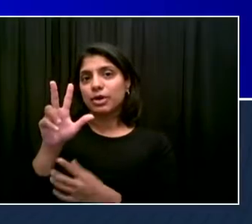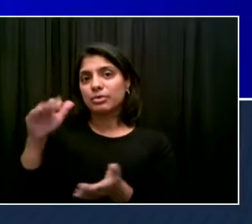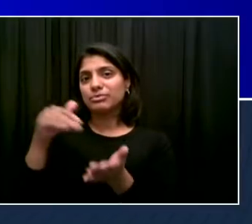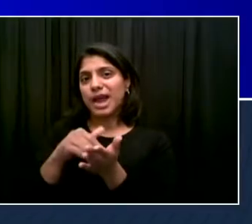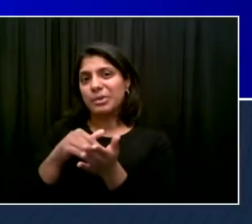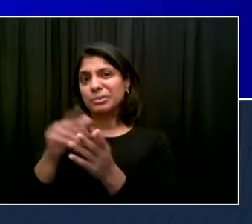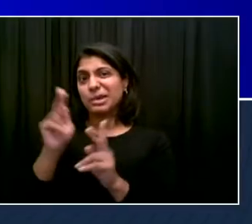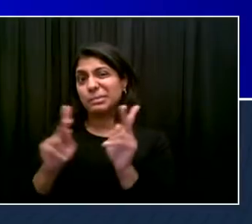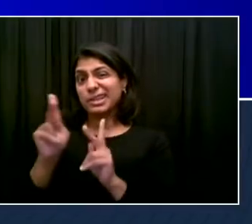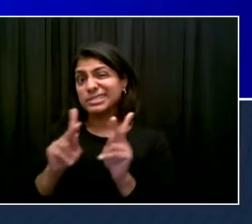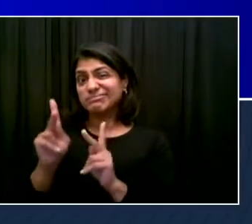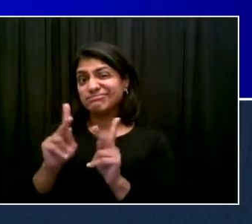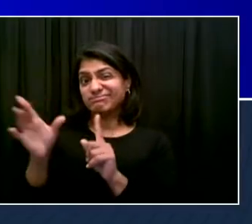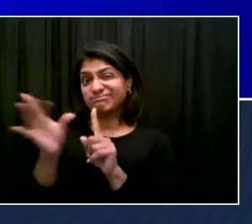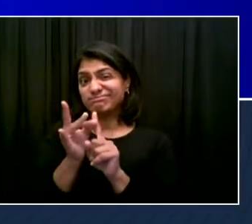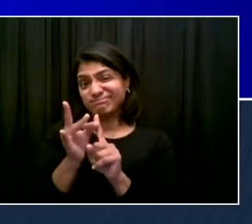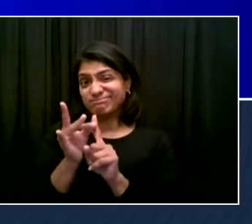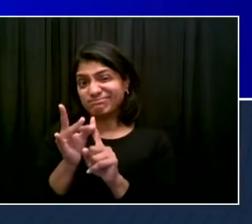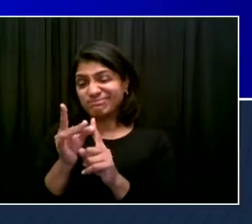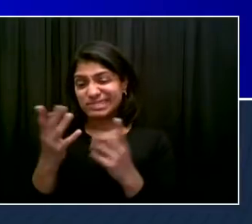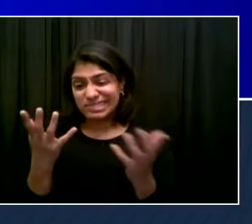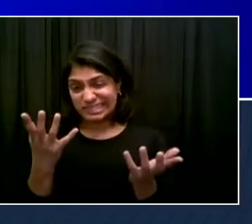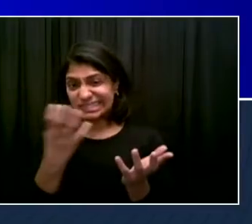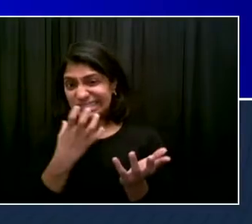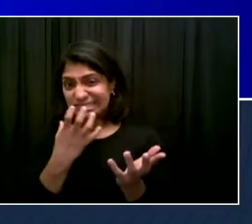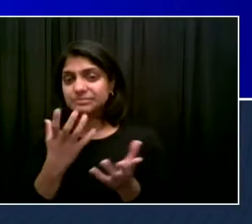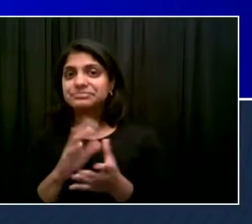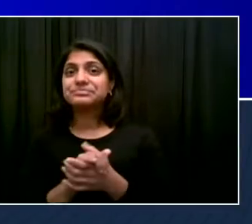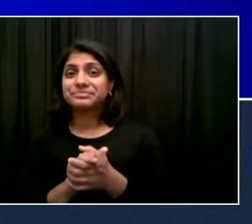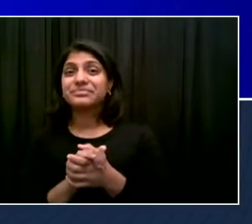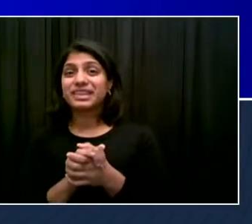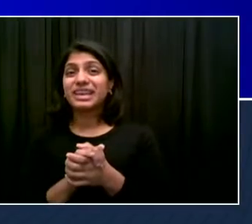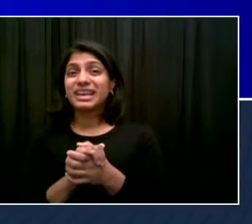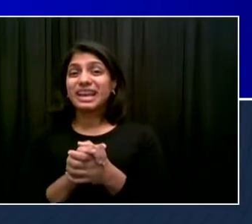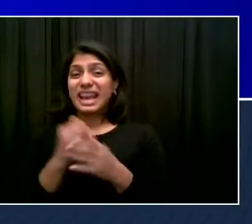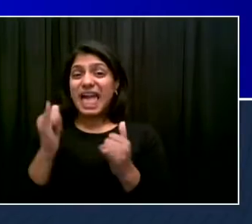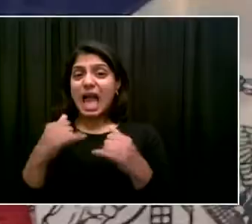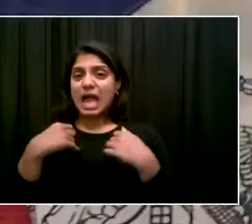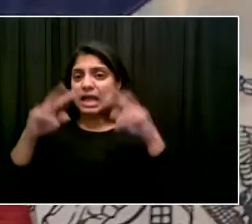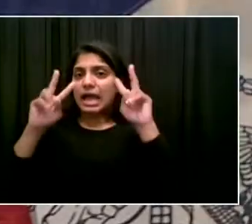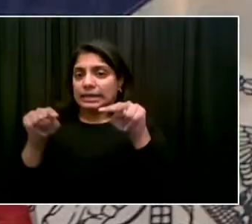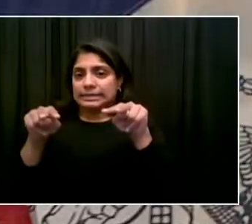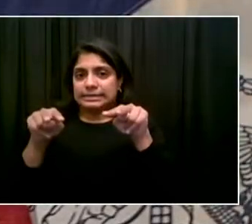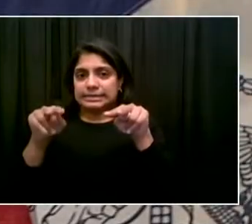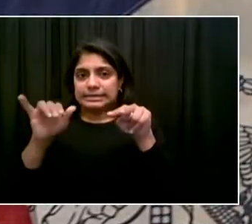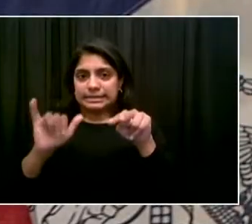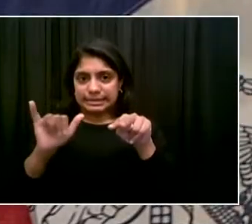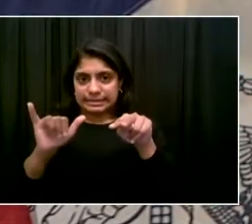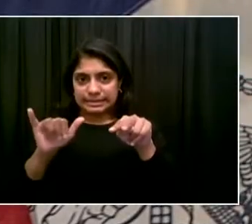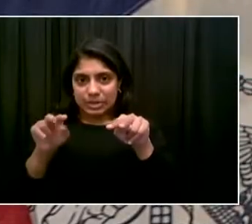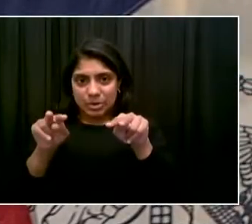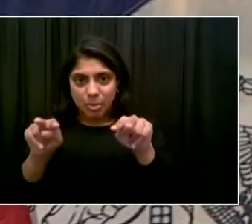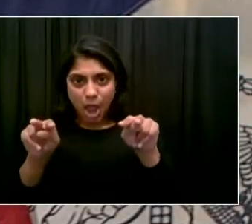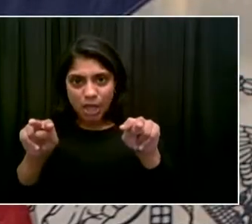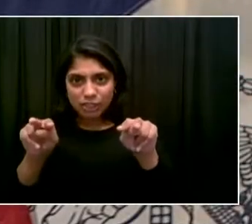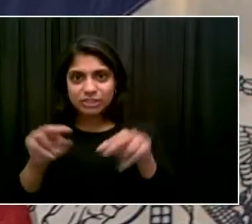NUMBER THREE, NEW REPORTED CASES ON A SEVEN DAY AVERAGE, 3103 CASES. THAT IS A WAKE- P UCALL RIGHT THERE, THIS IS WHY WEARE GOING TO KEEP DOUBLING